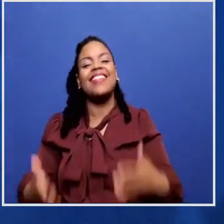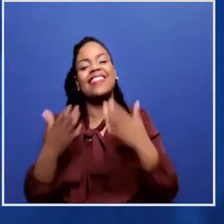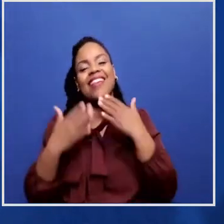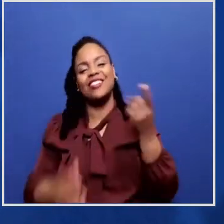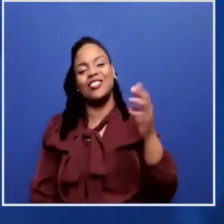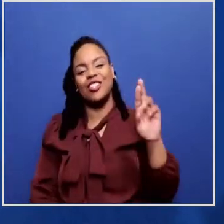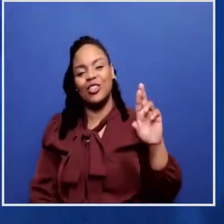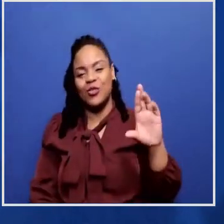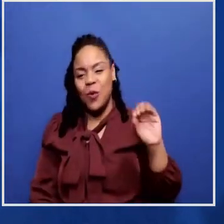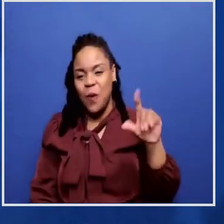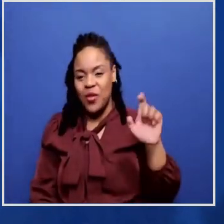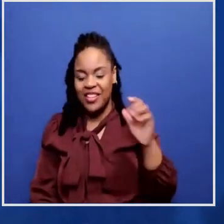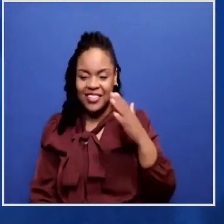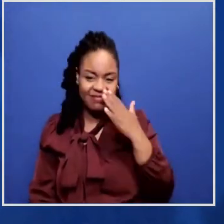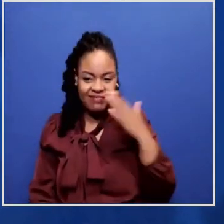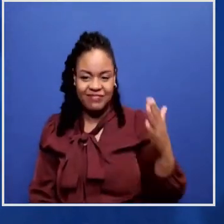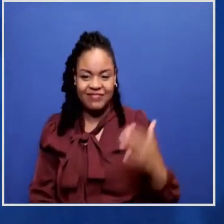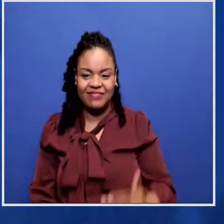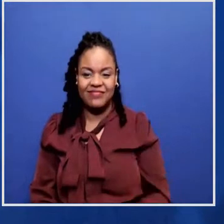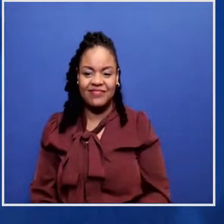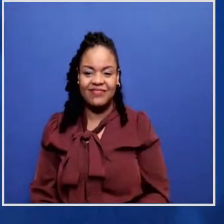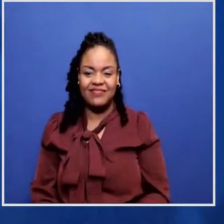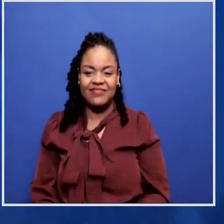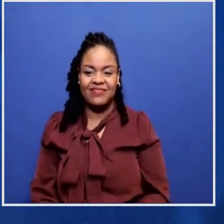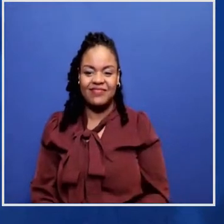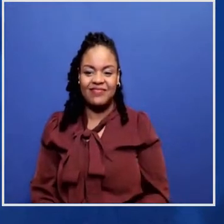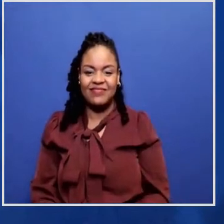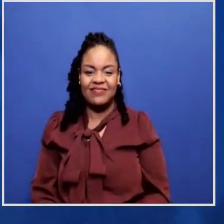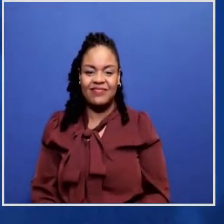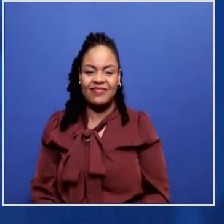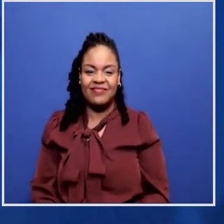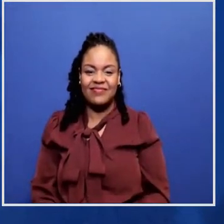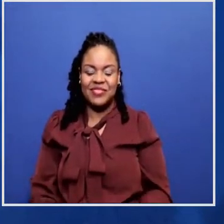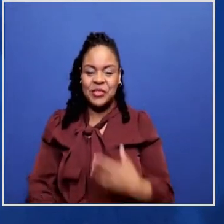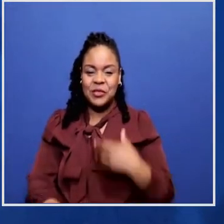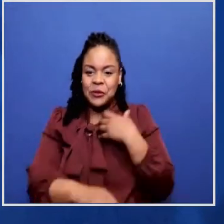THANK YOU, DR. JOHNNETTA COLE.